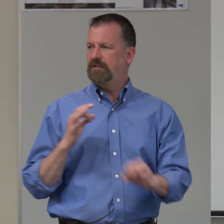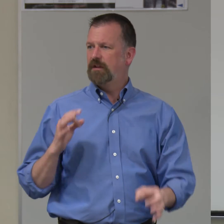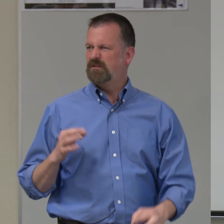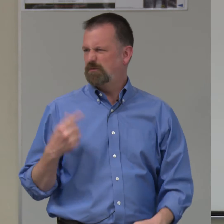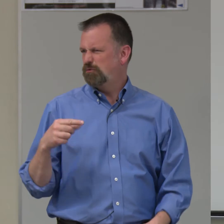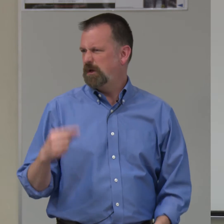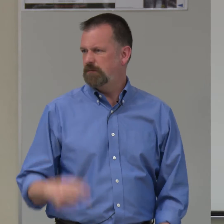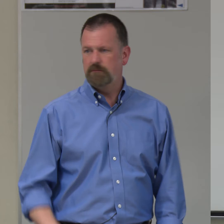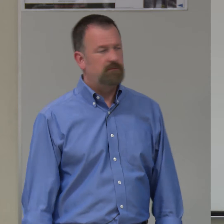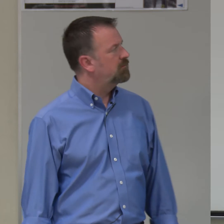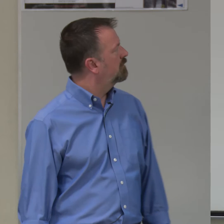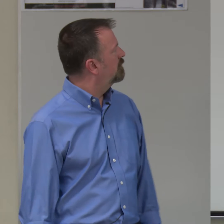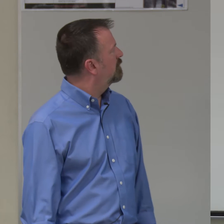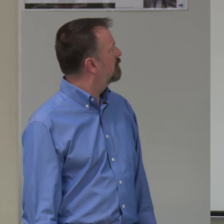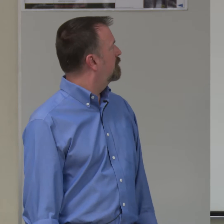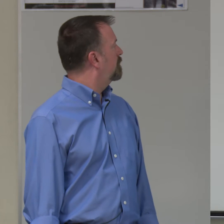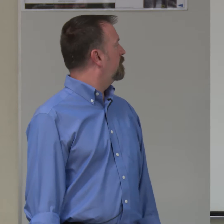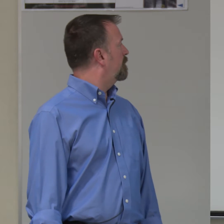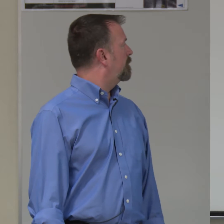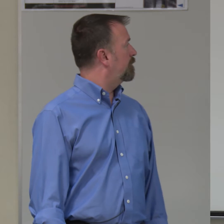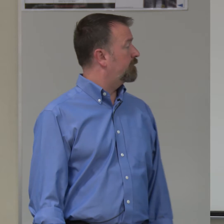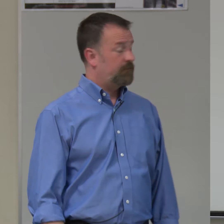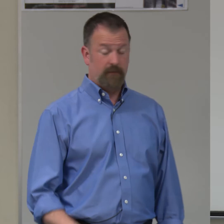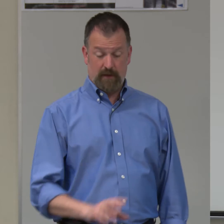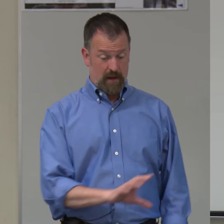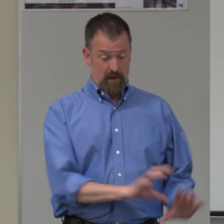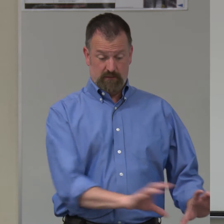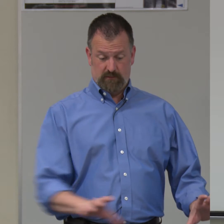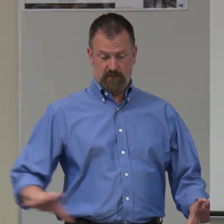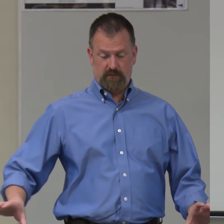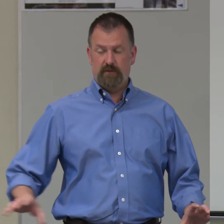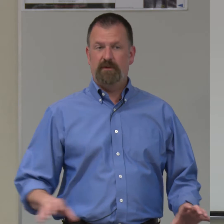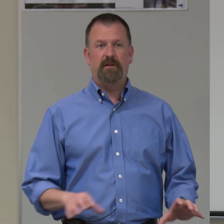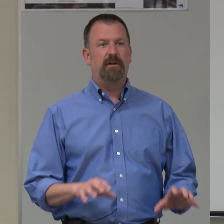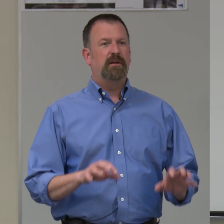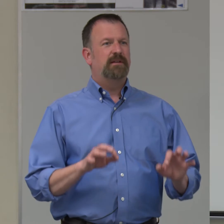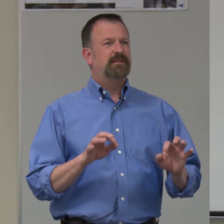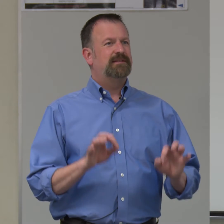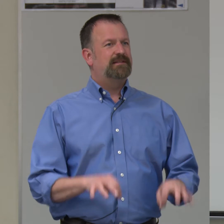so that's shown in the green here-- and the second ones have been stained